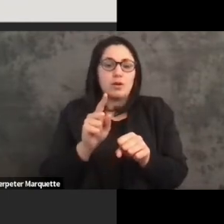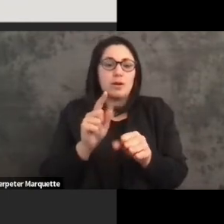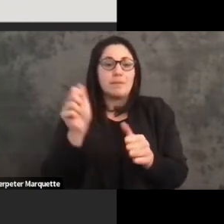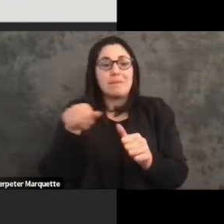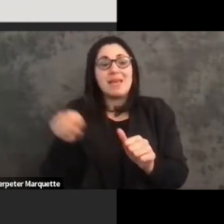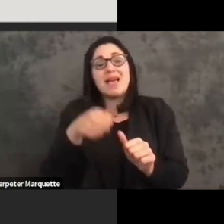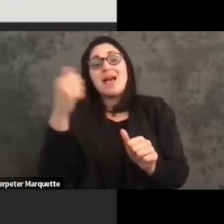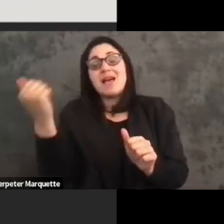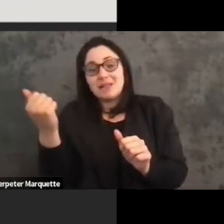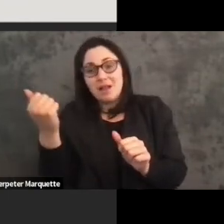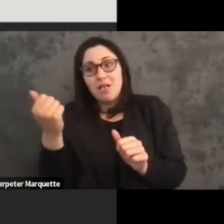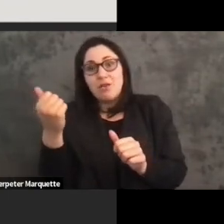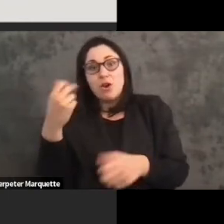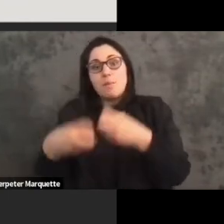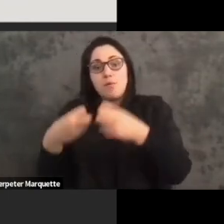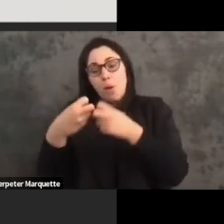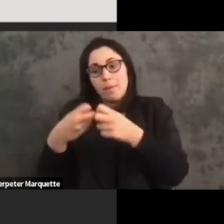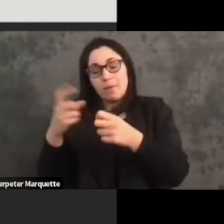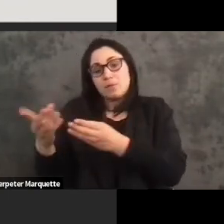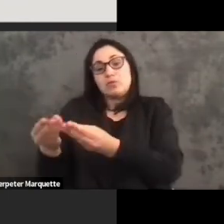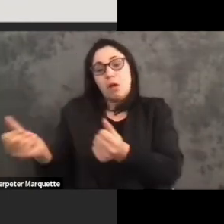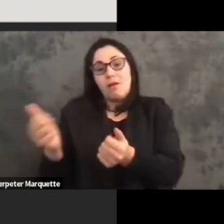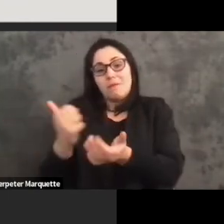many people will continue to get better over time, you should try to work with your doctor